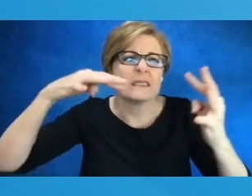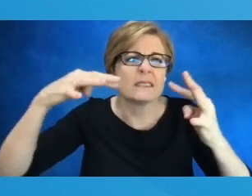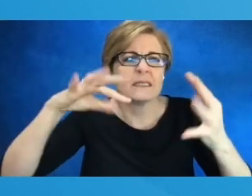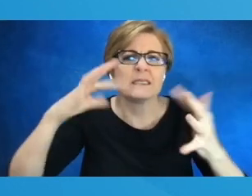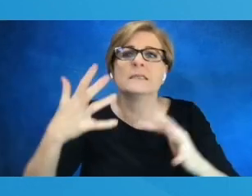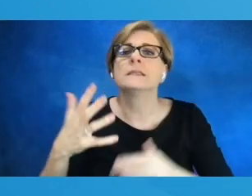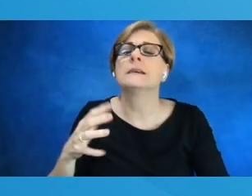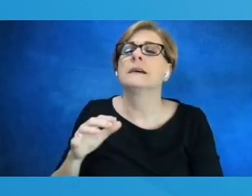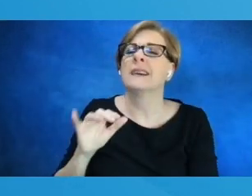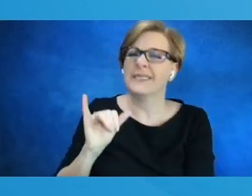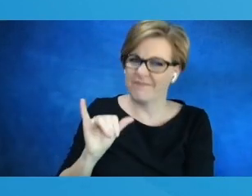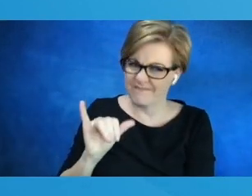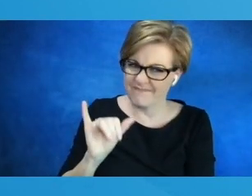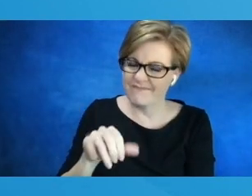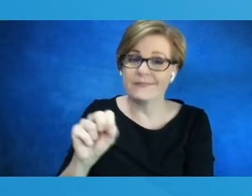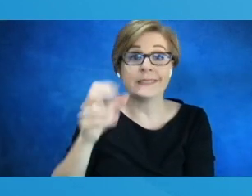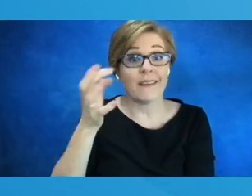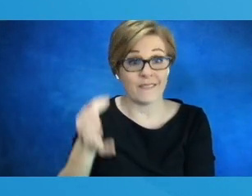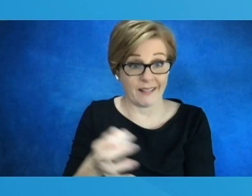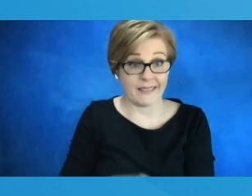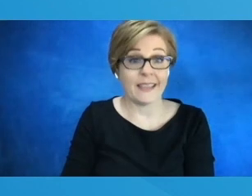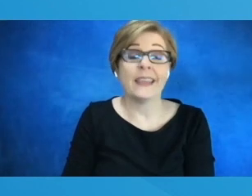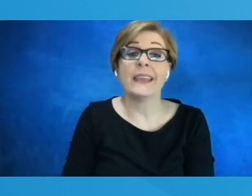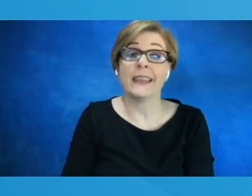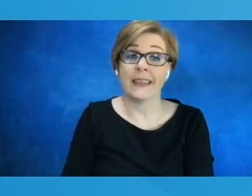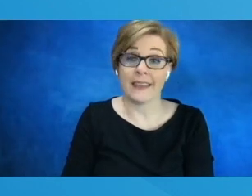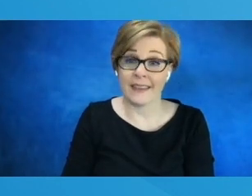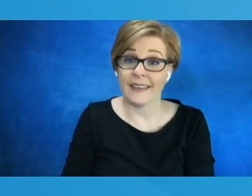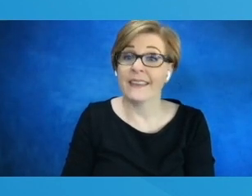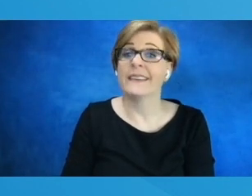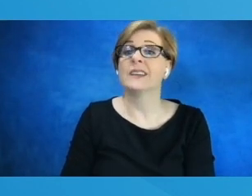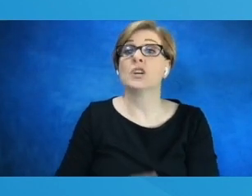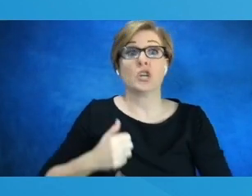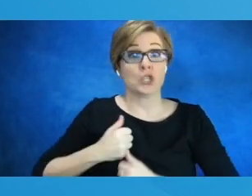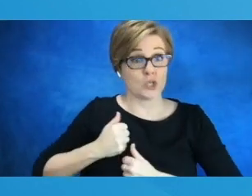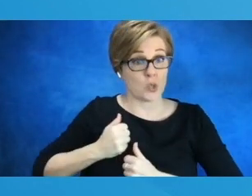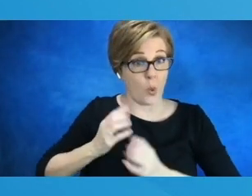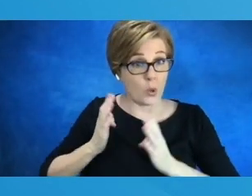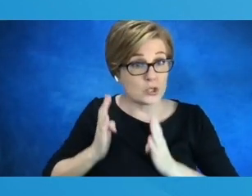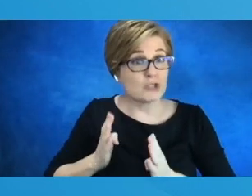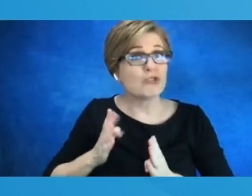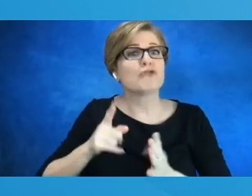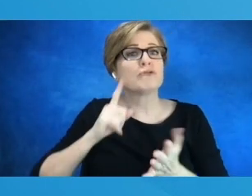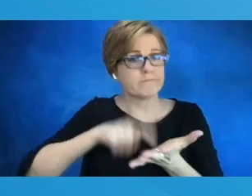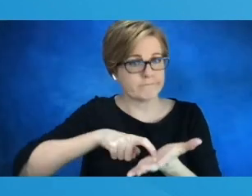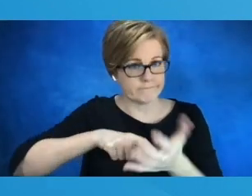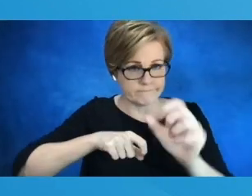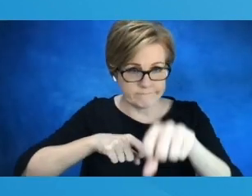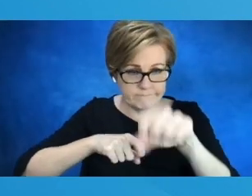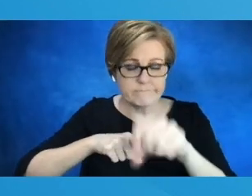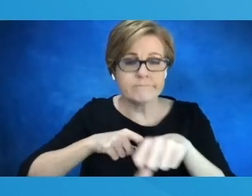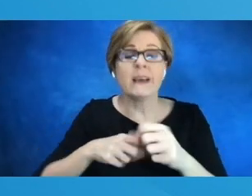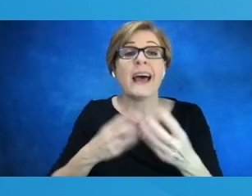I definitely can see the soldiers in both in this landscape, as you say.